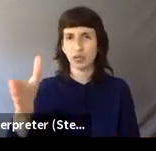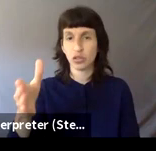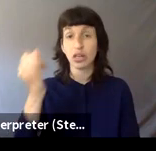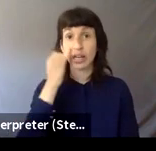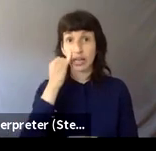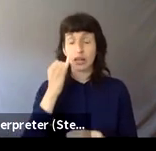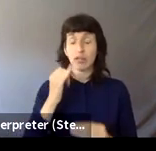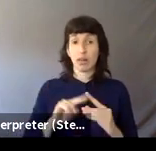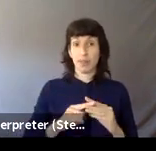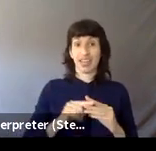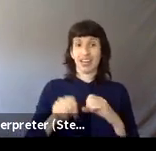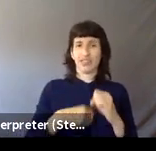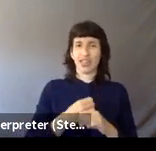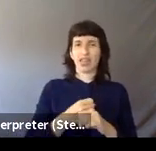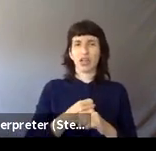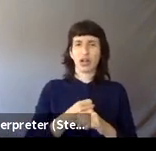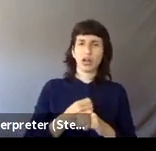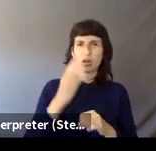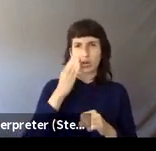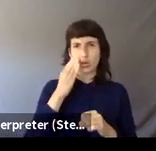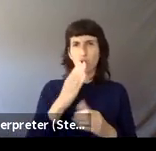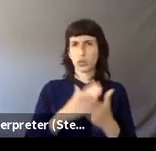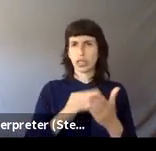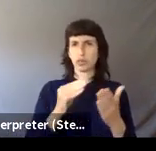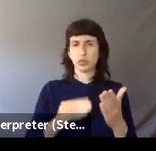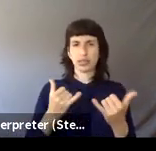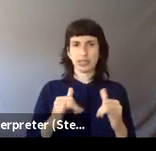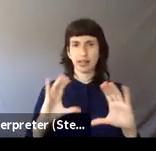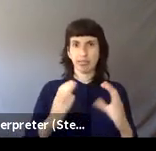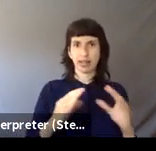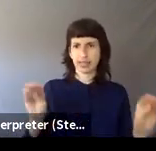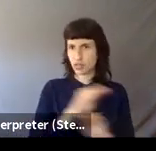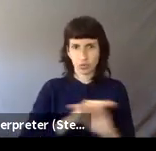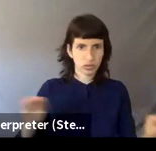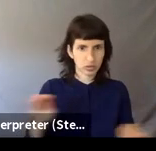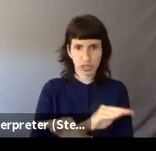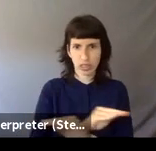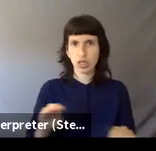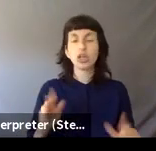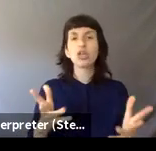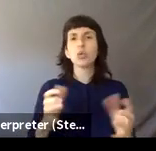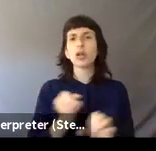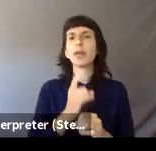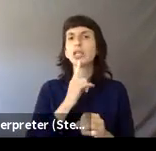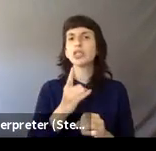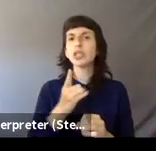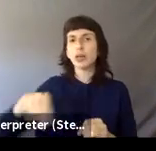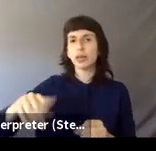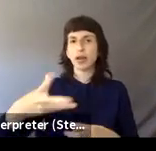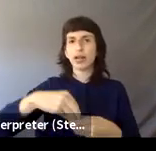to students added to this class in the future.